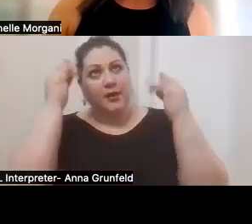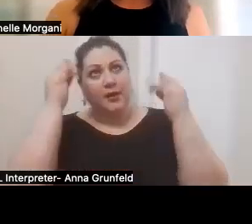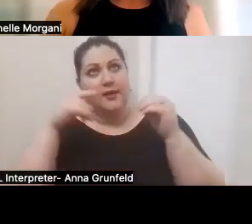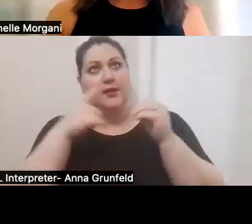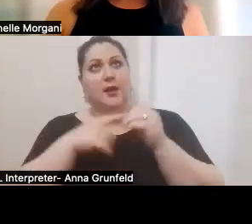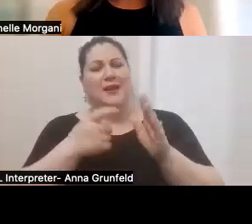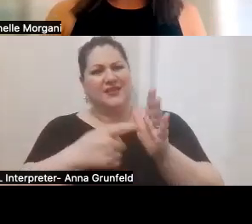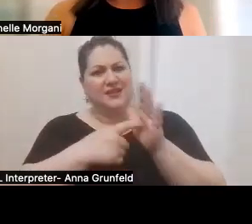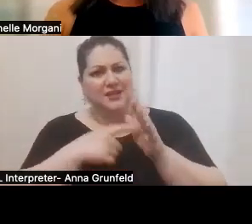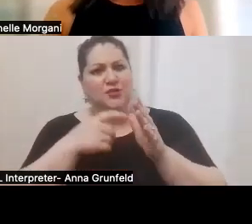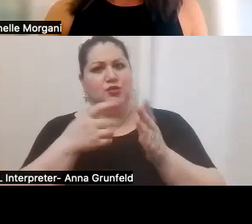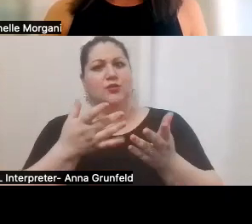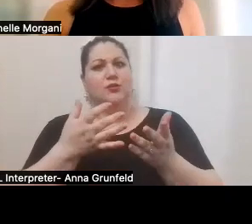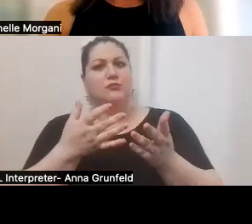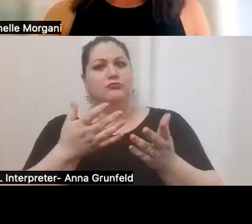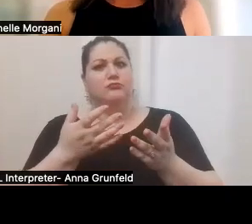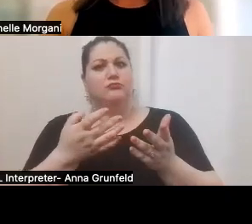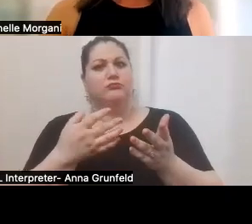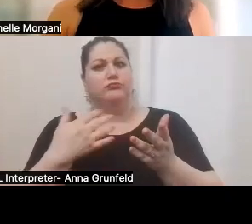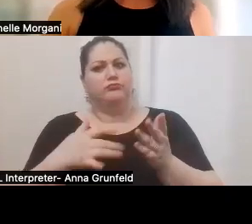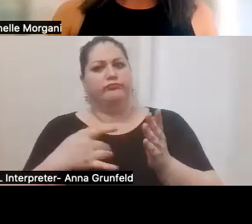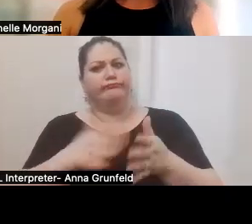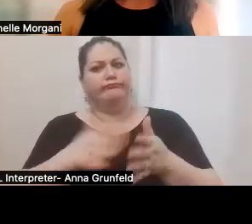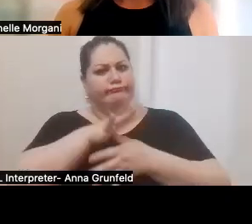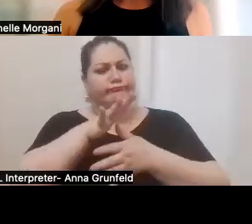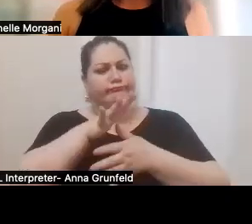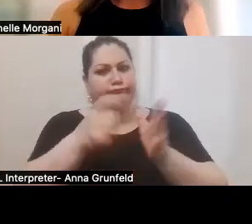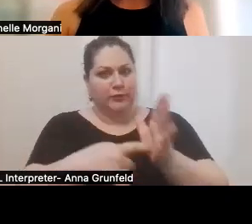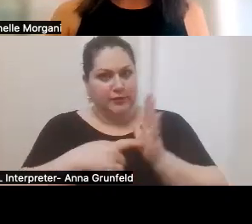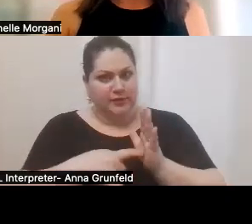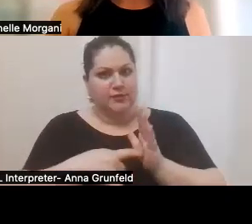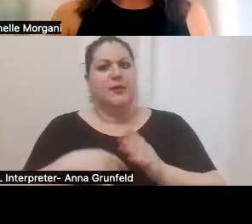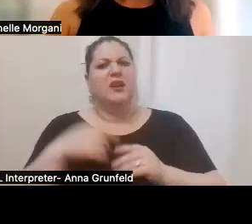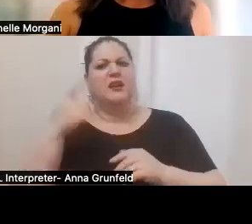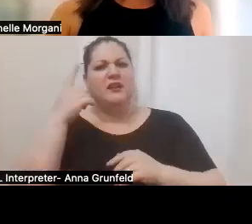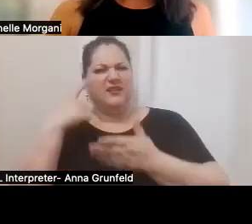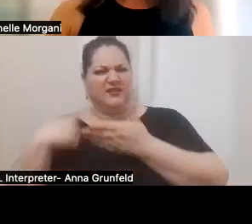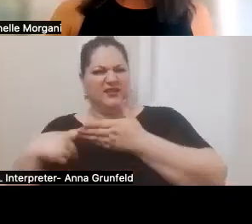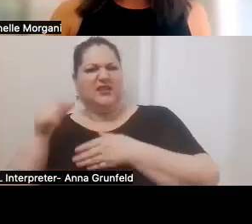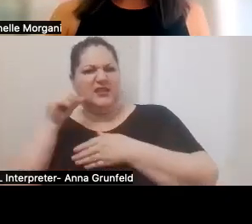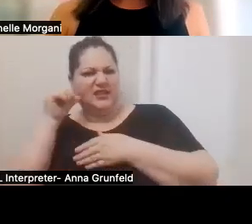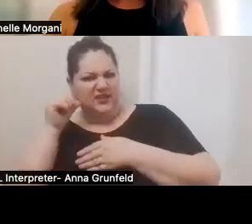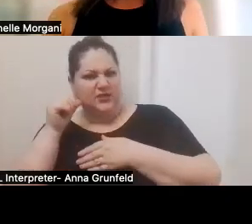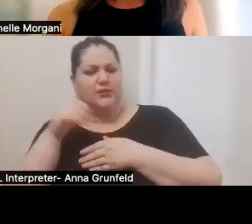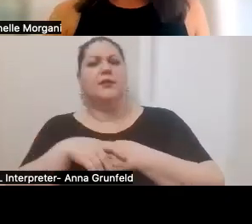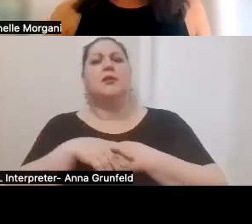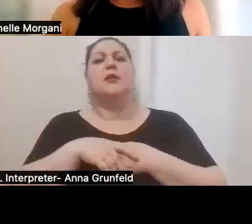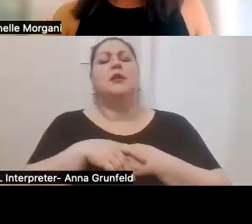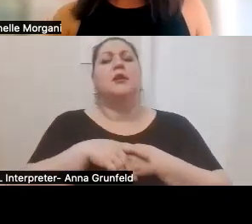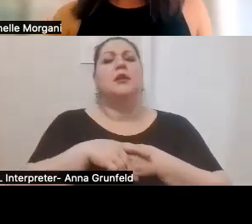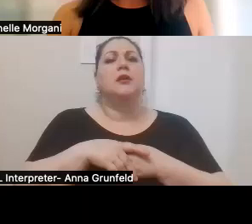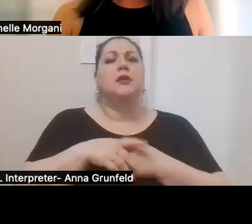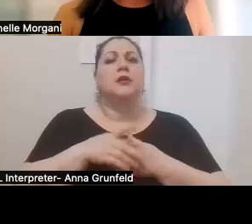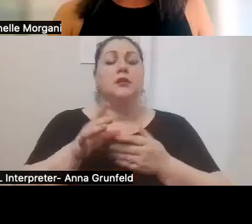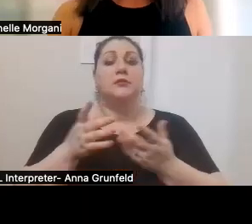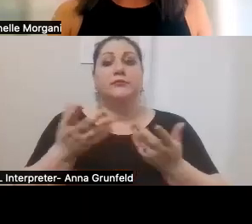so a lot of times and I believe we sort of alluded to this yesterday with, you know, number of clock practicum hours that are required.